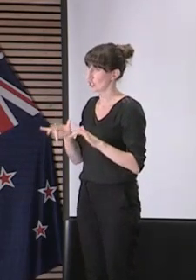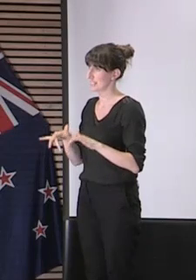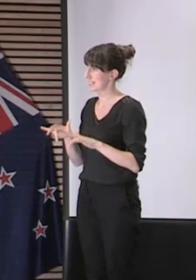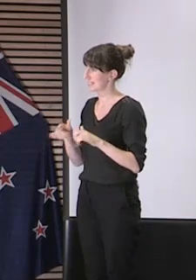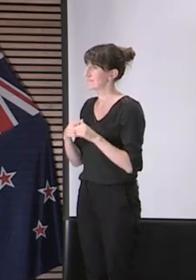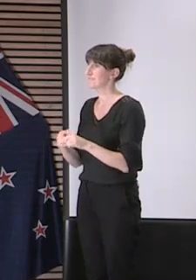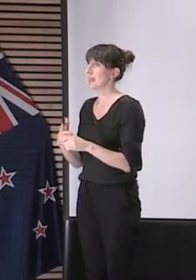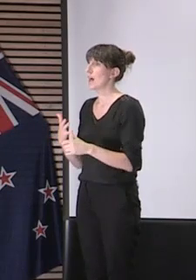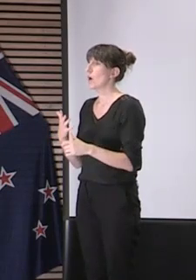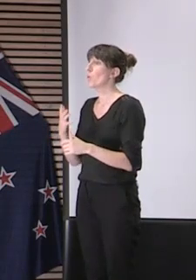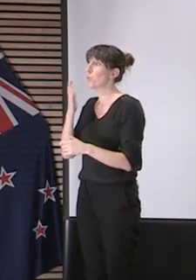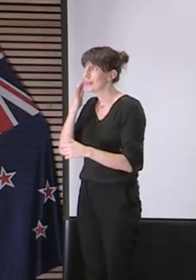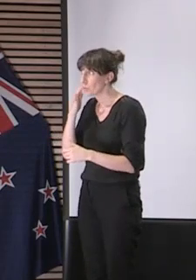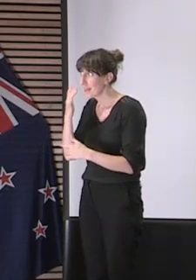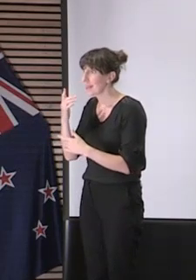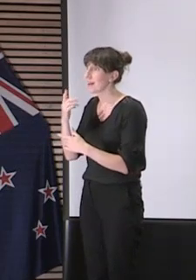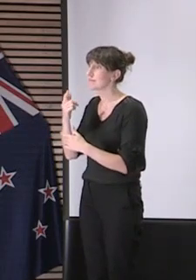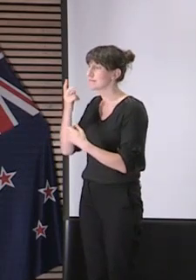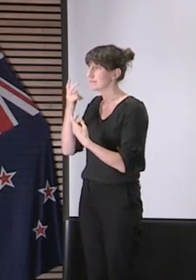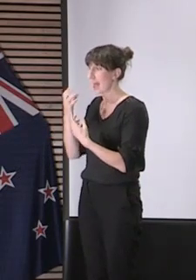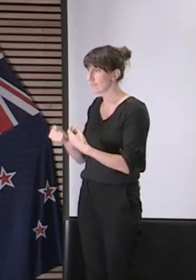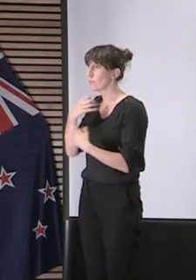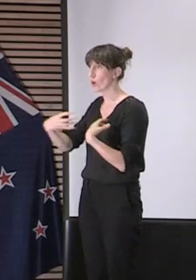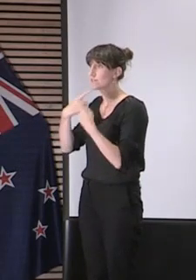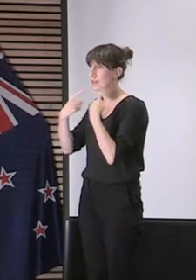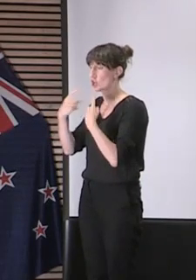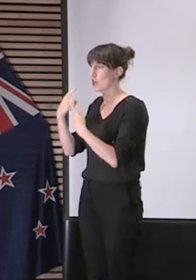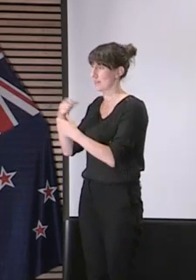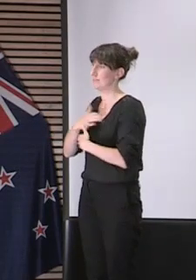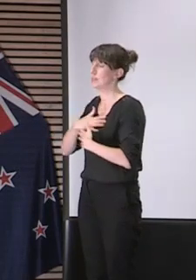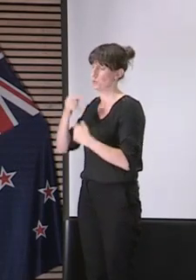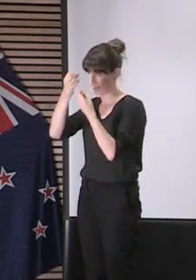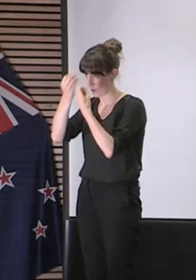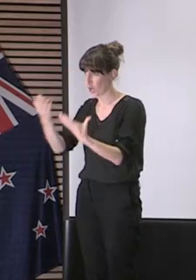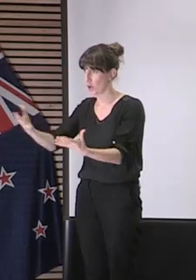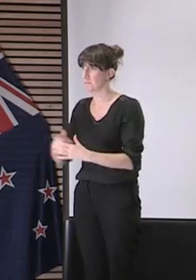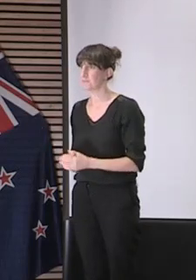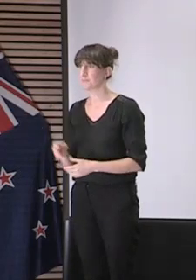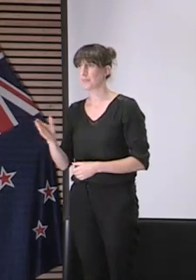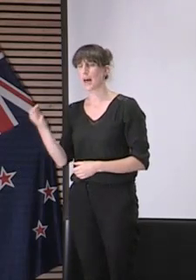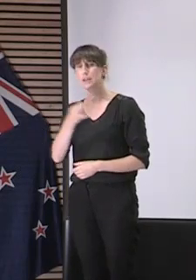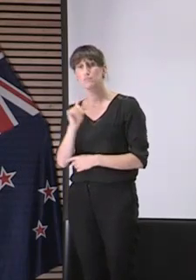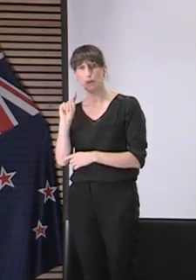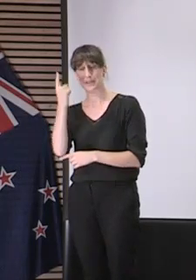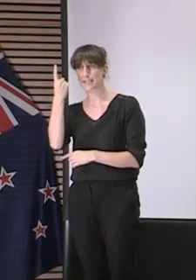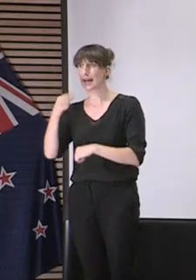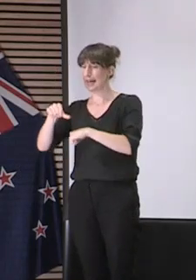this stage but as soon as we have confirmation of the dates that any additional ventilators will arrive we will let you know.